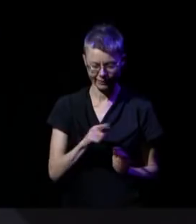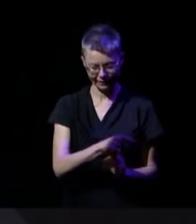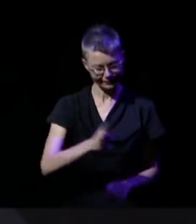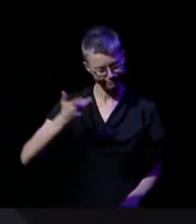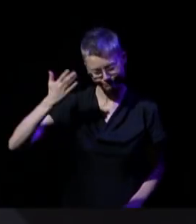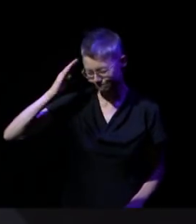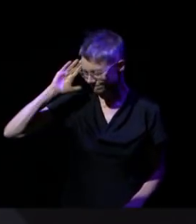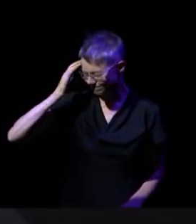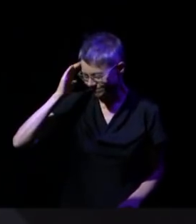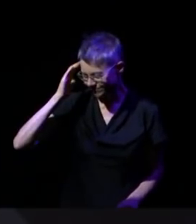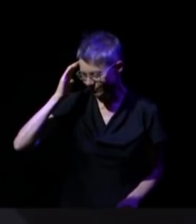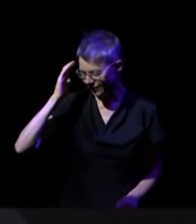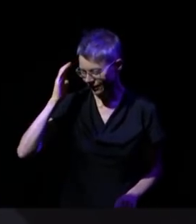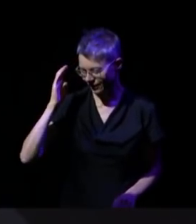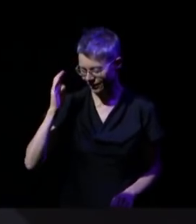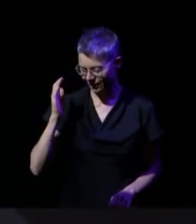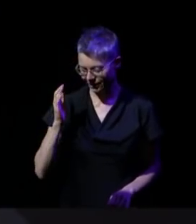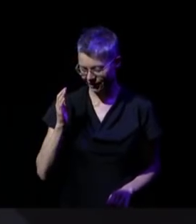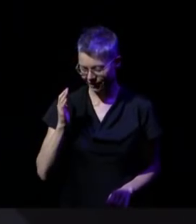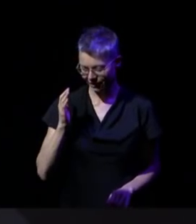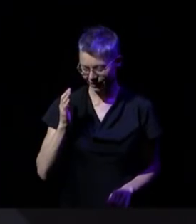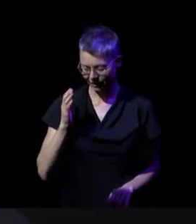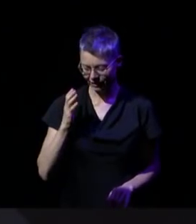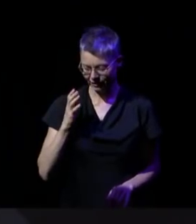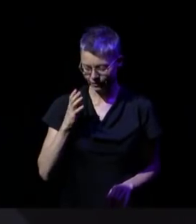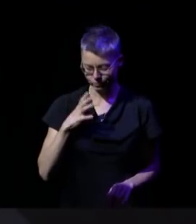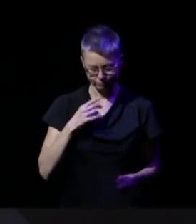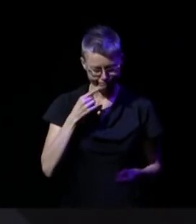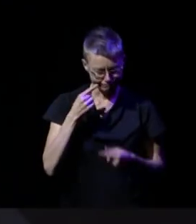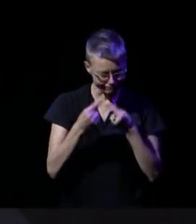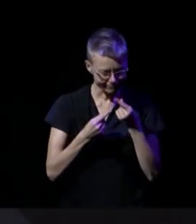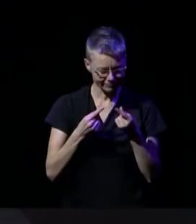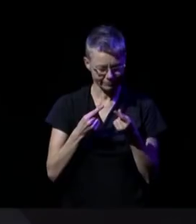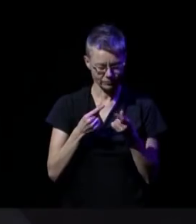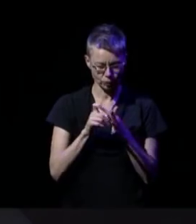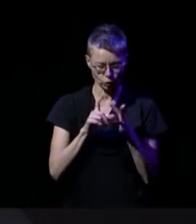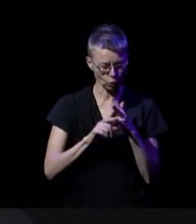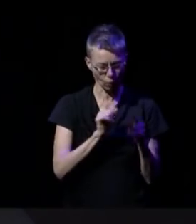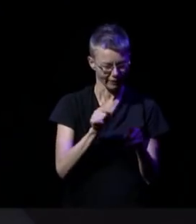to actually articulate a message and embody a way of being